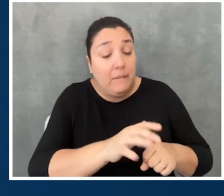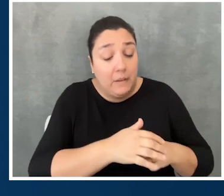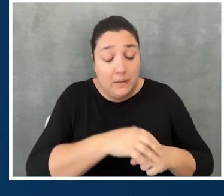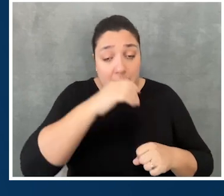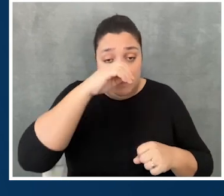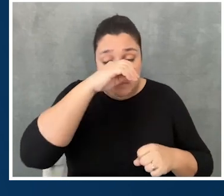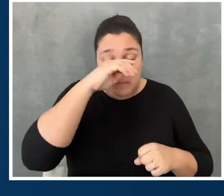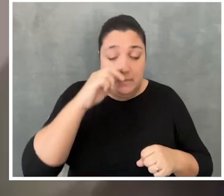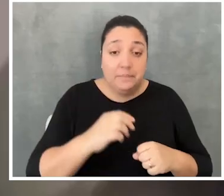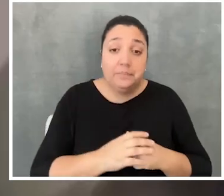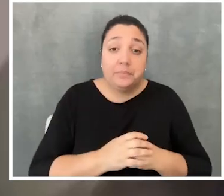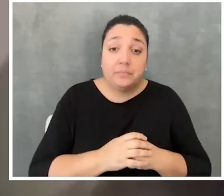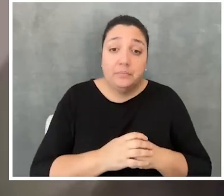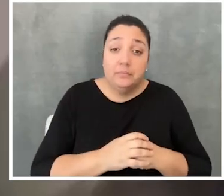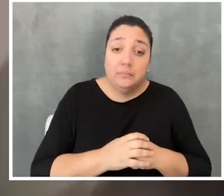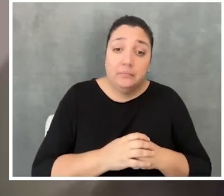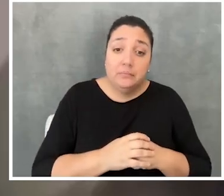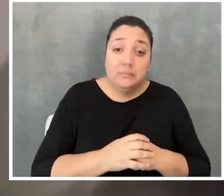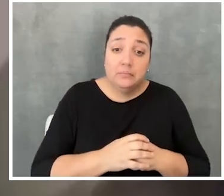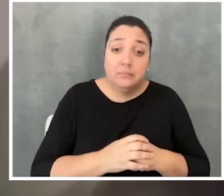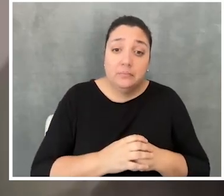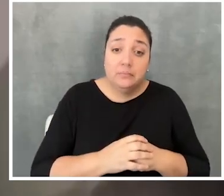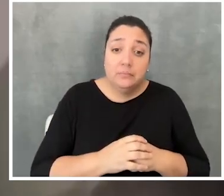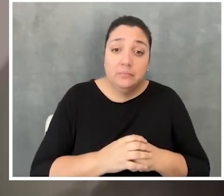And lastly, the websites,